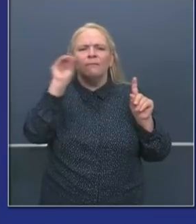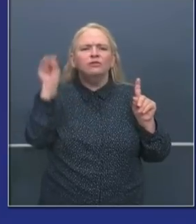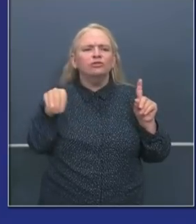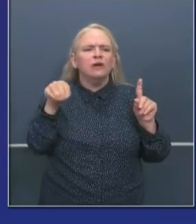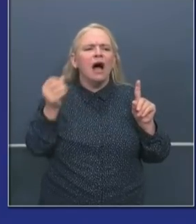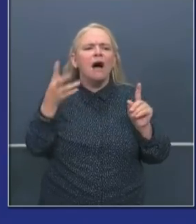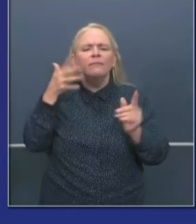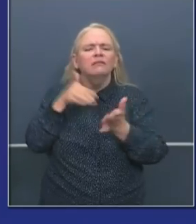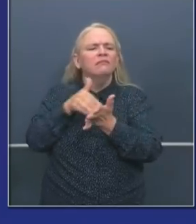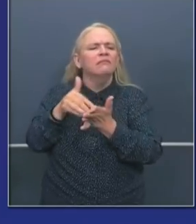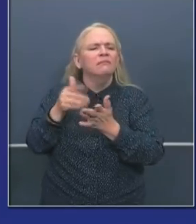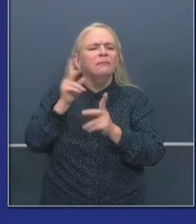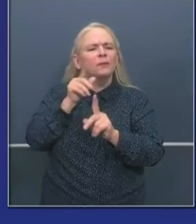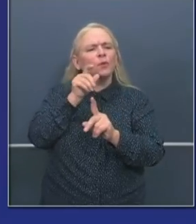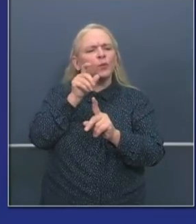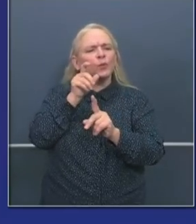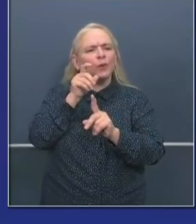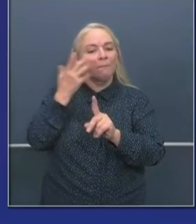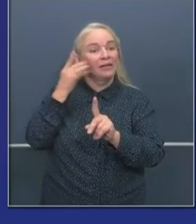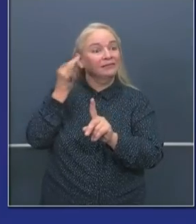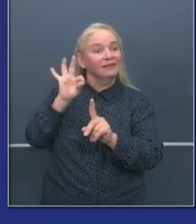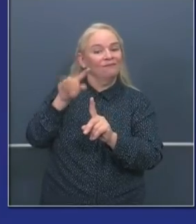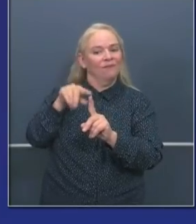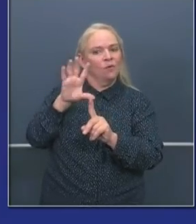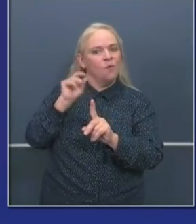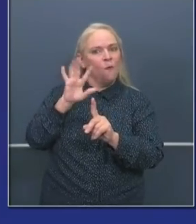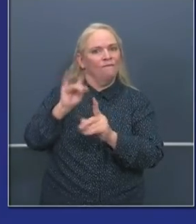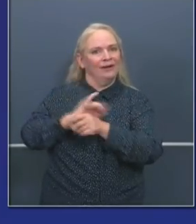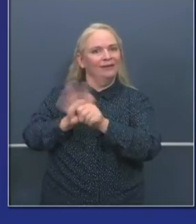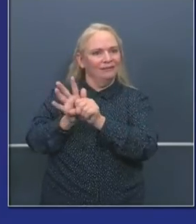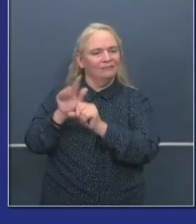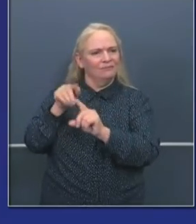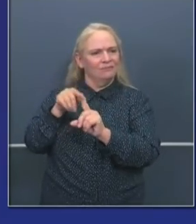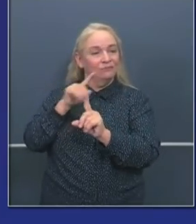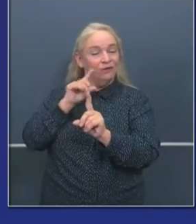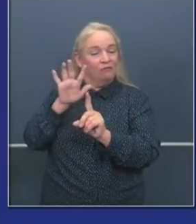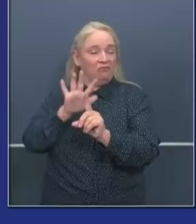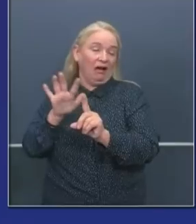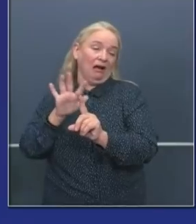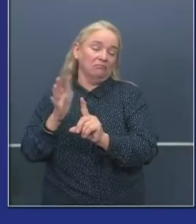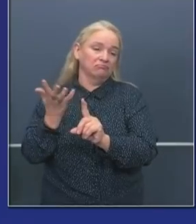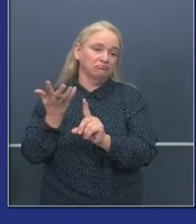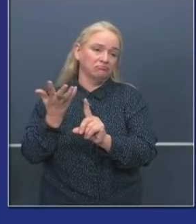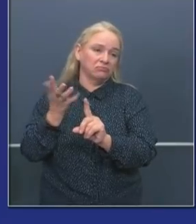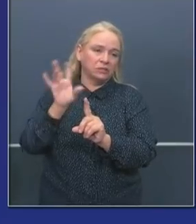IN THAT 62% NUMBER. THIS AGAIN IS A SLIDE IF YOU'VE BEEN WATCHING AND TUNING IN AND